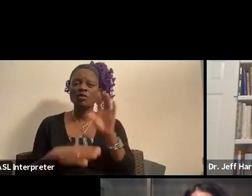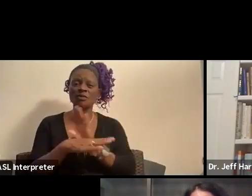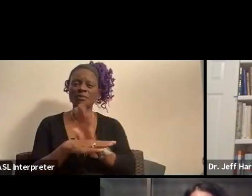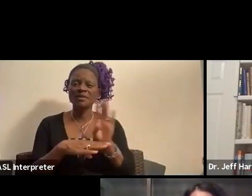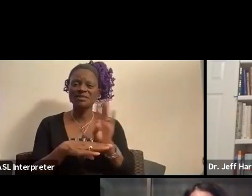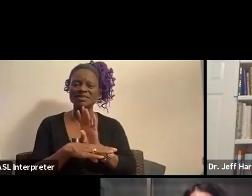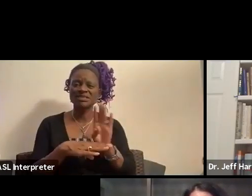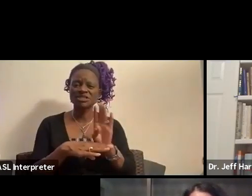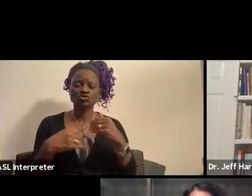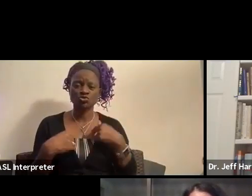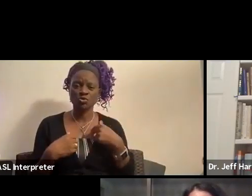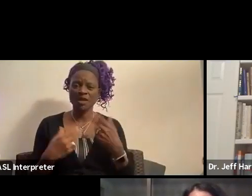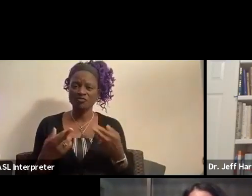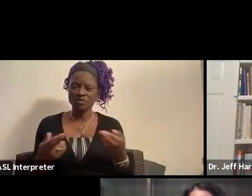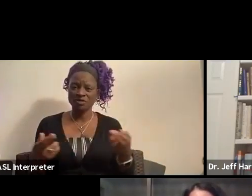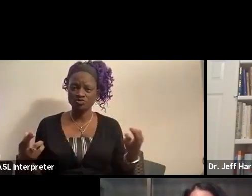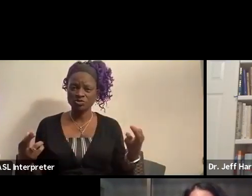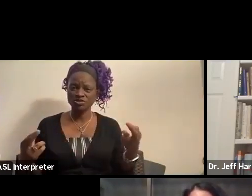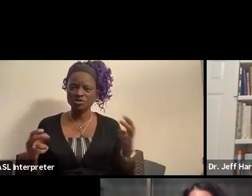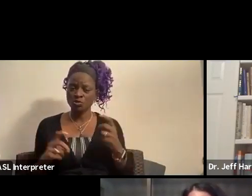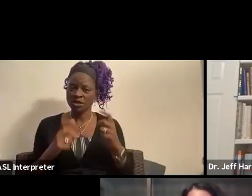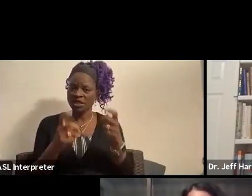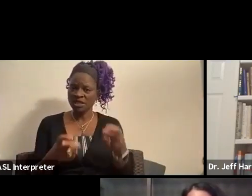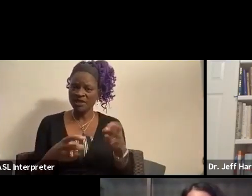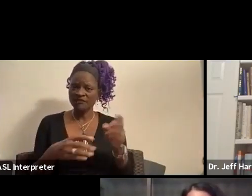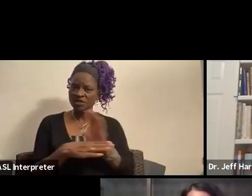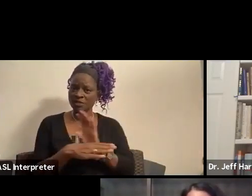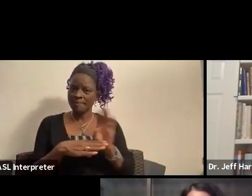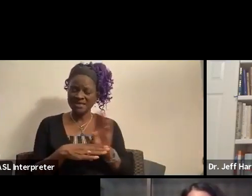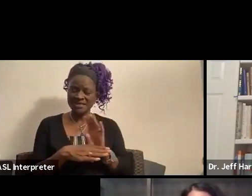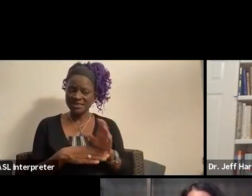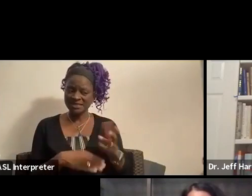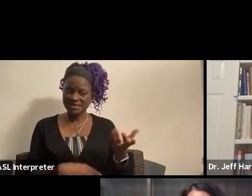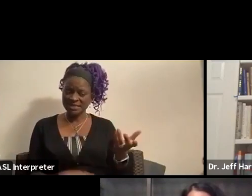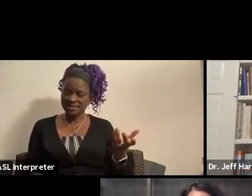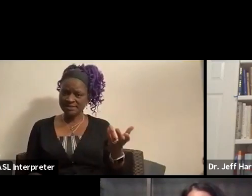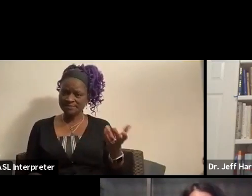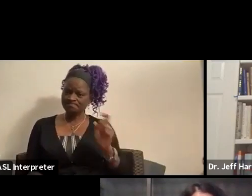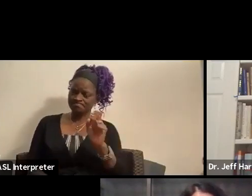figure out that they know their business is better than the.